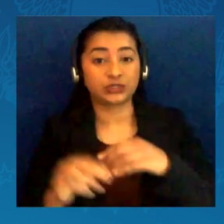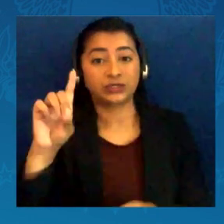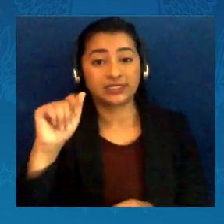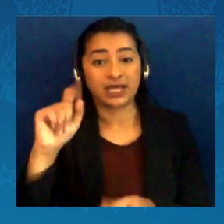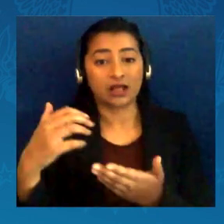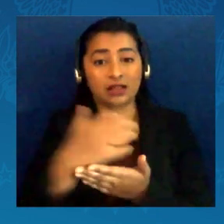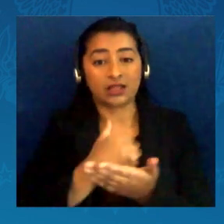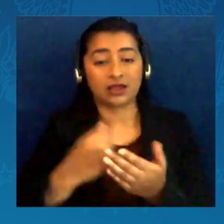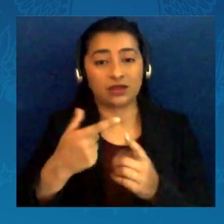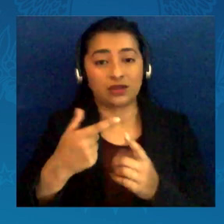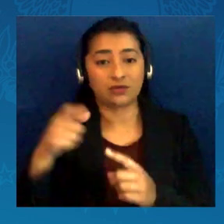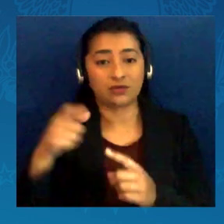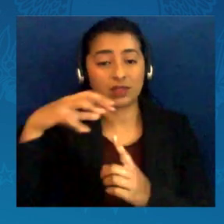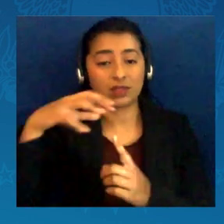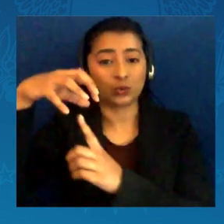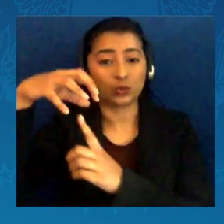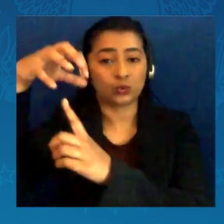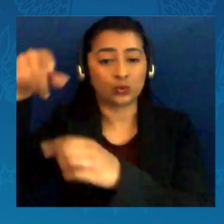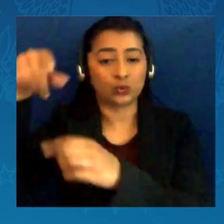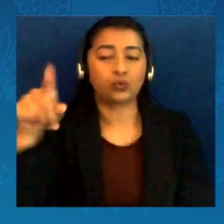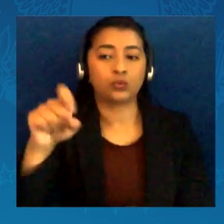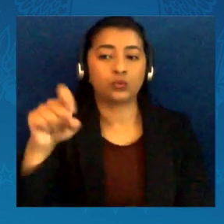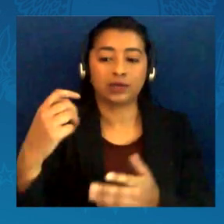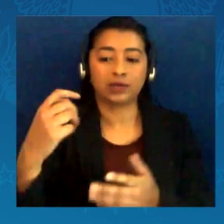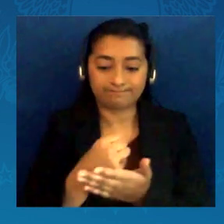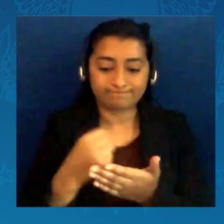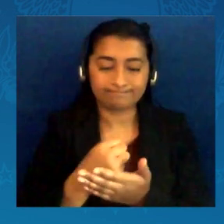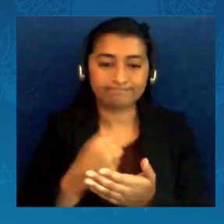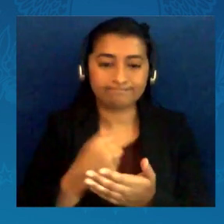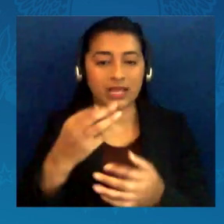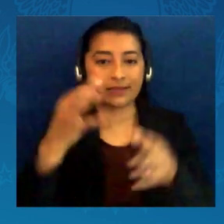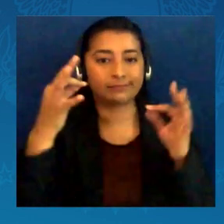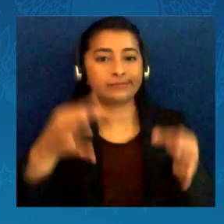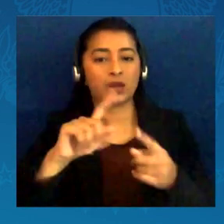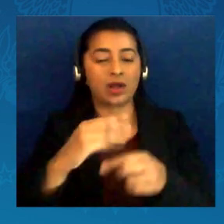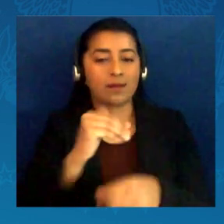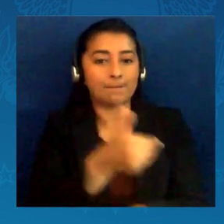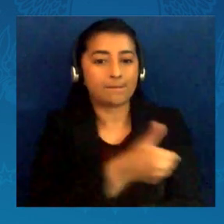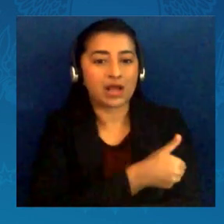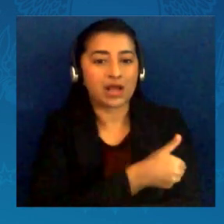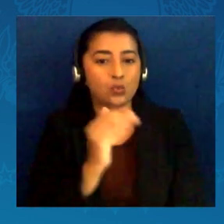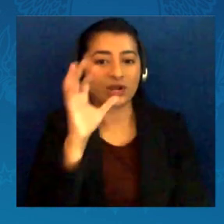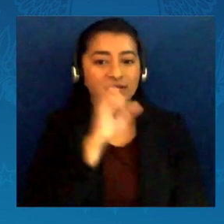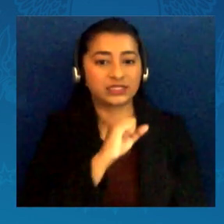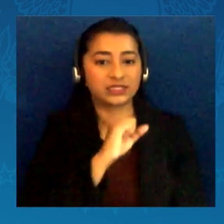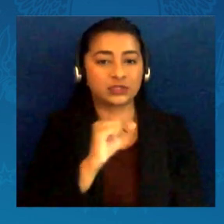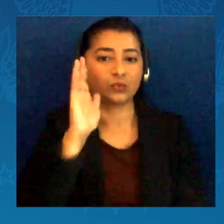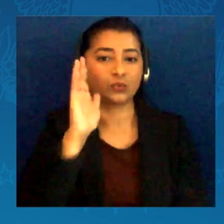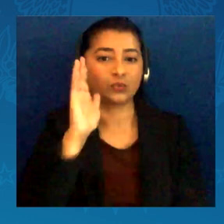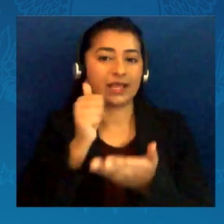you can use these and determine when power estimates that would be beneficial to offshore wind energy